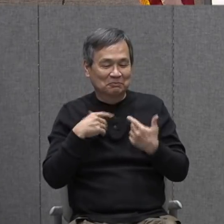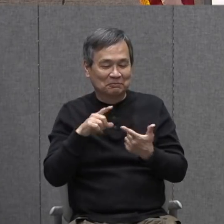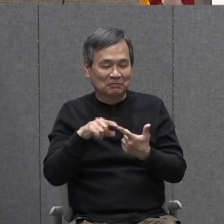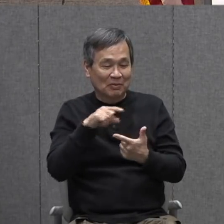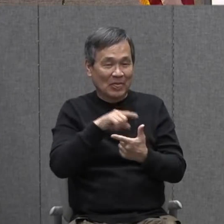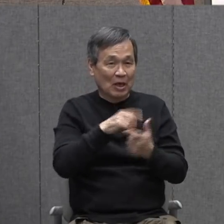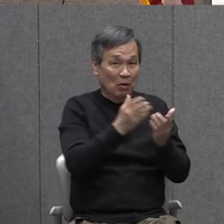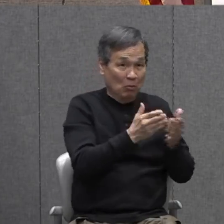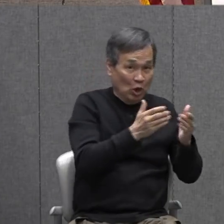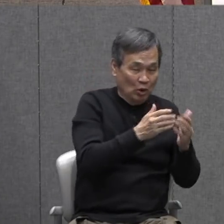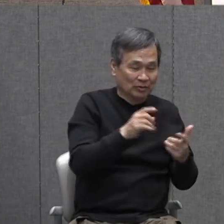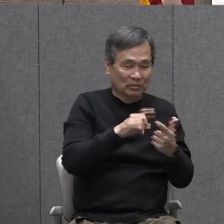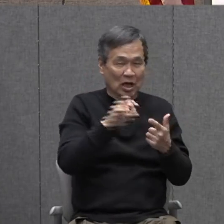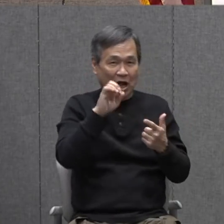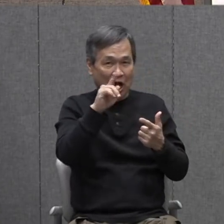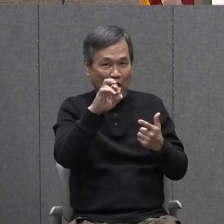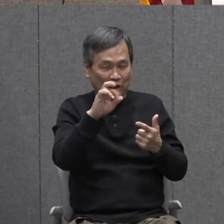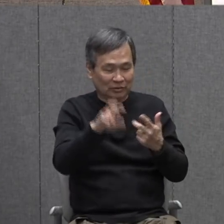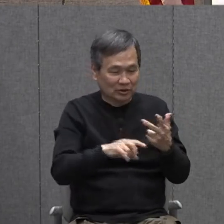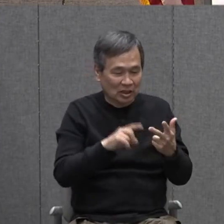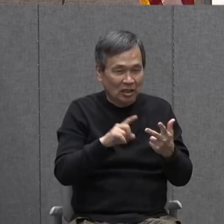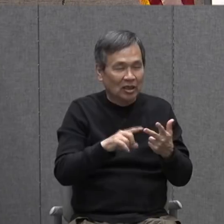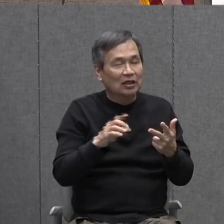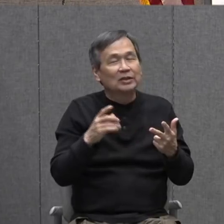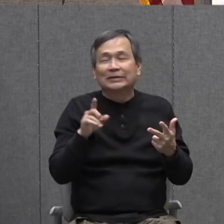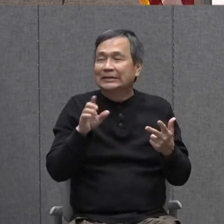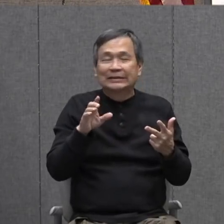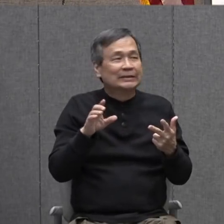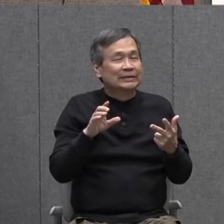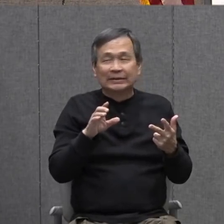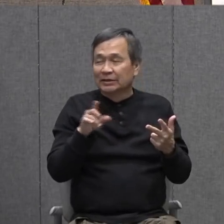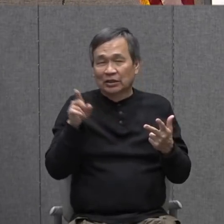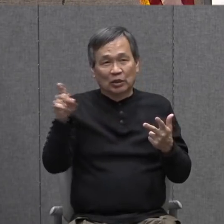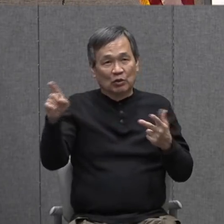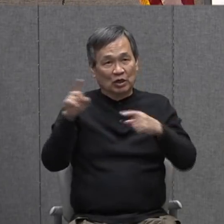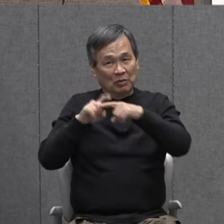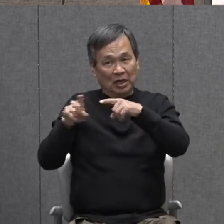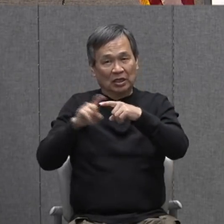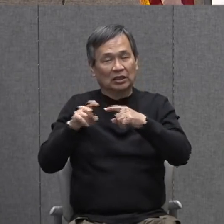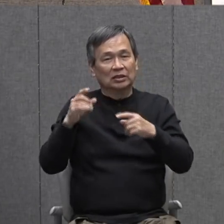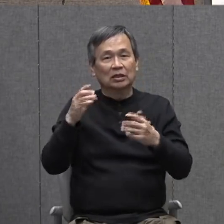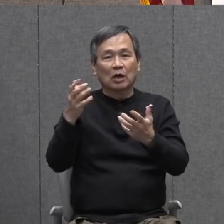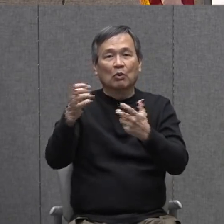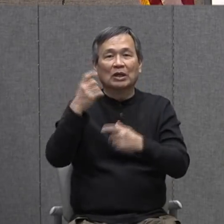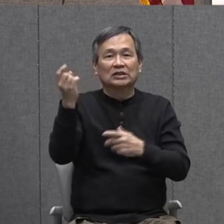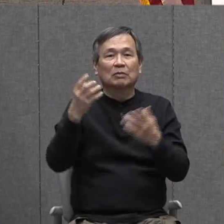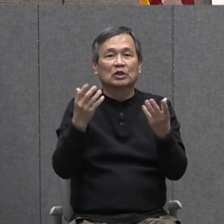I went through my closet because I wanted to find something soft. I thought it might be a fun challenge